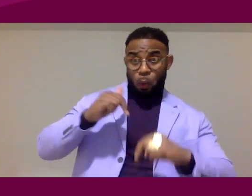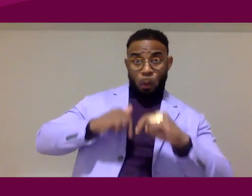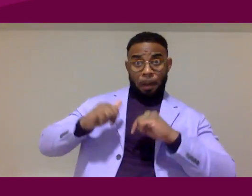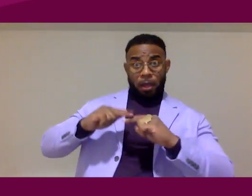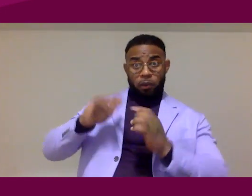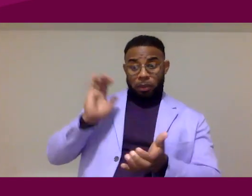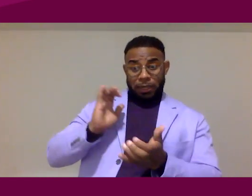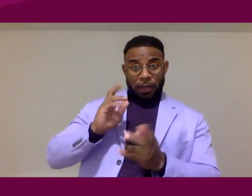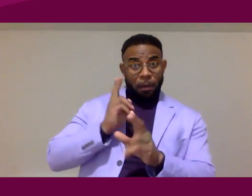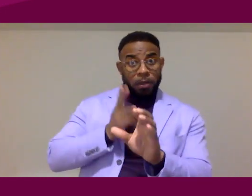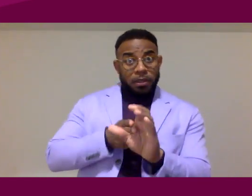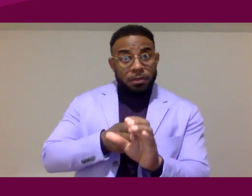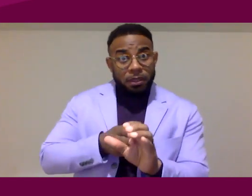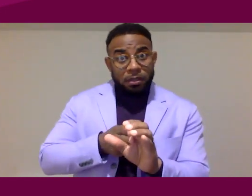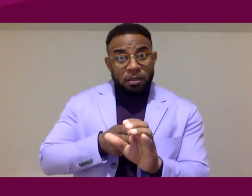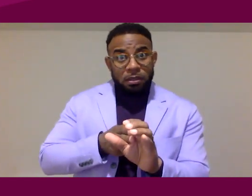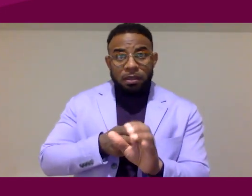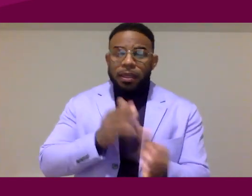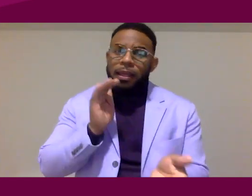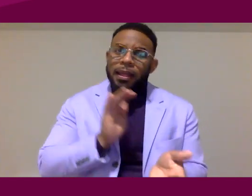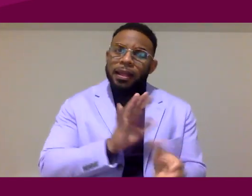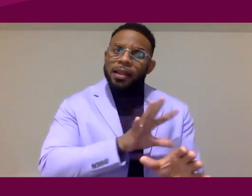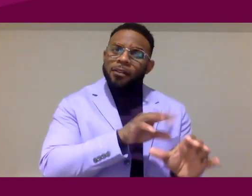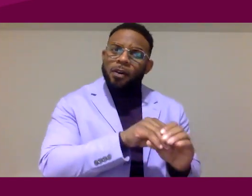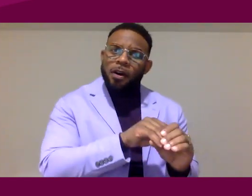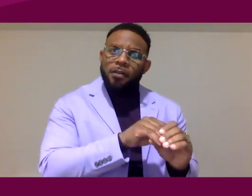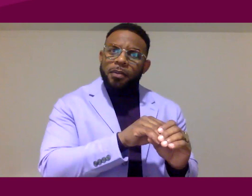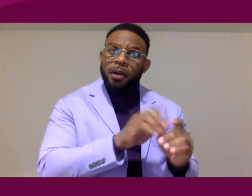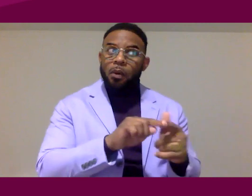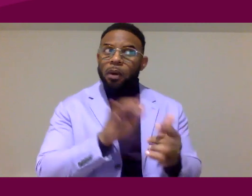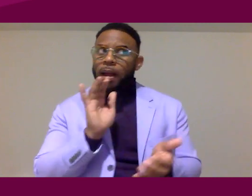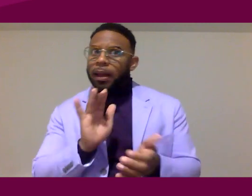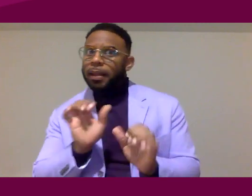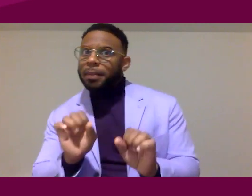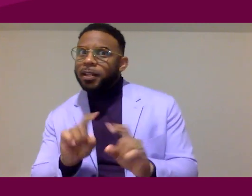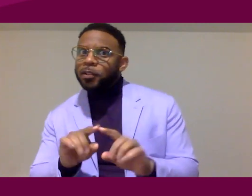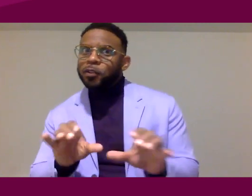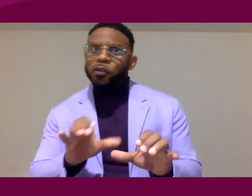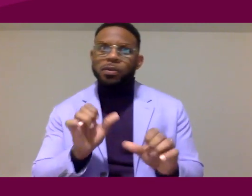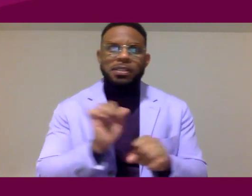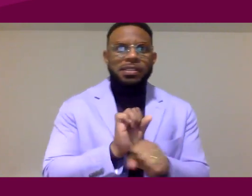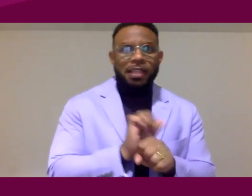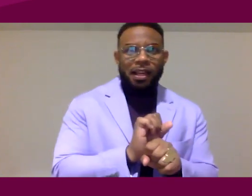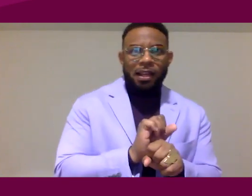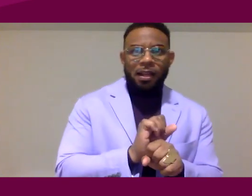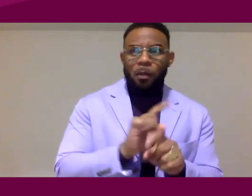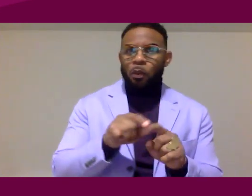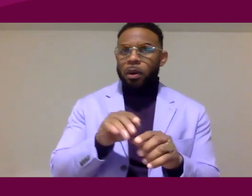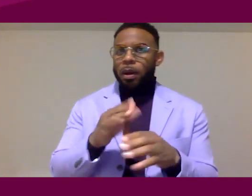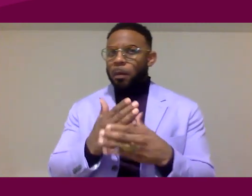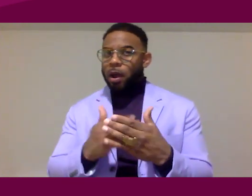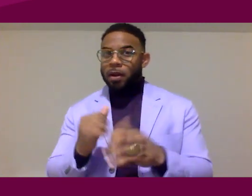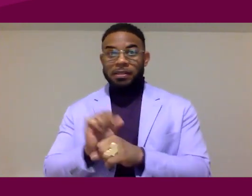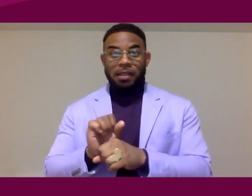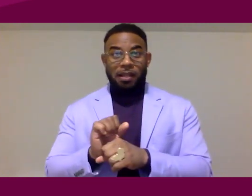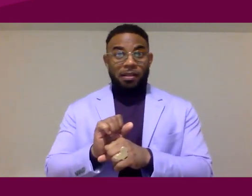participation and less involvement or less ability to do jobs when part of the job could